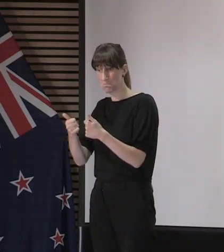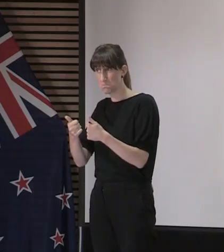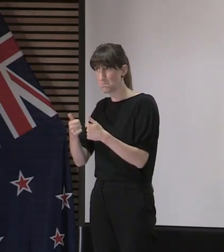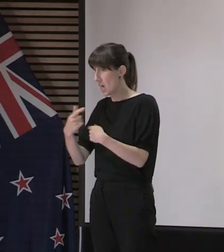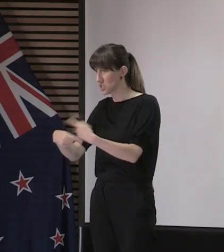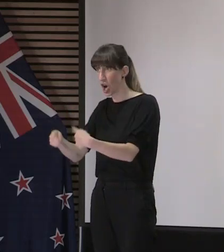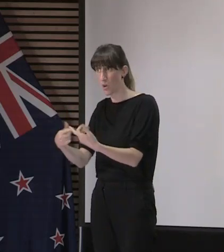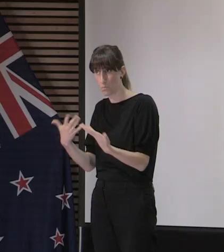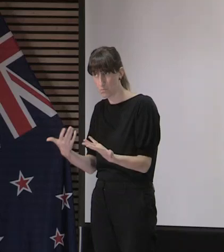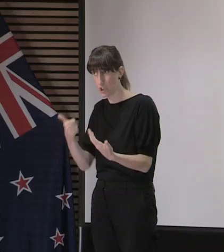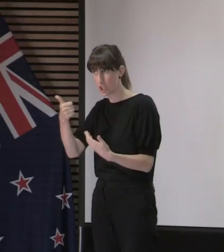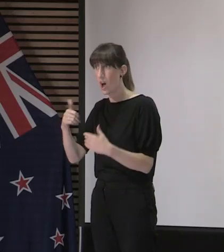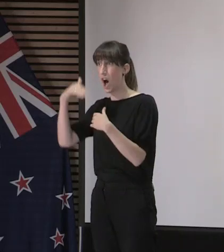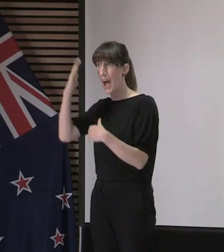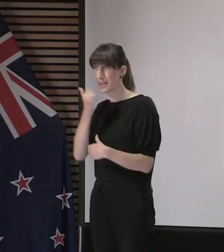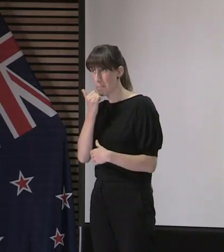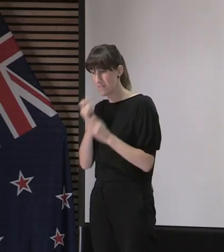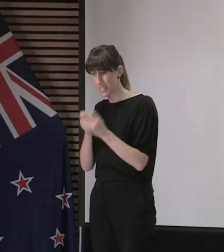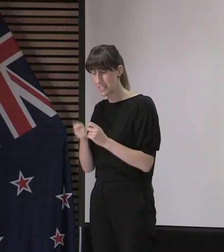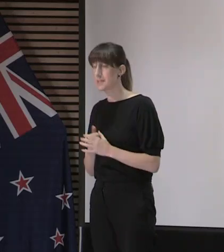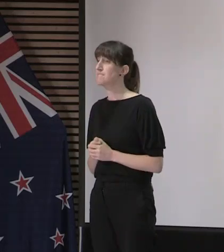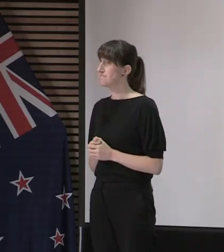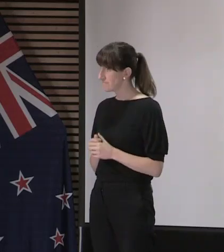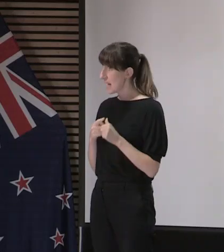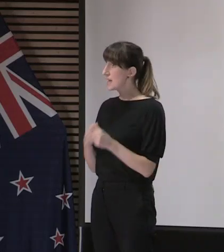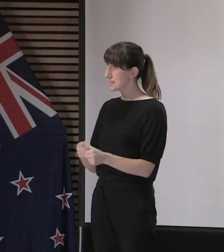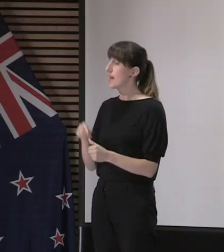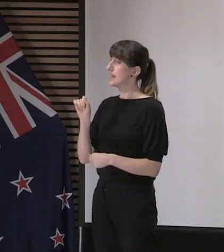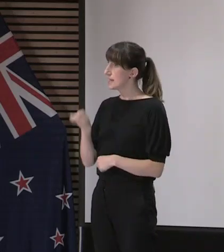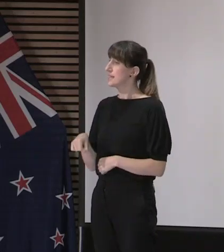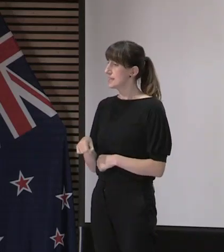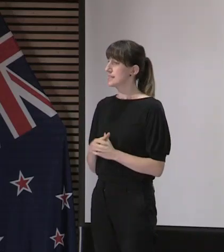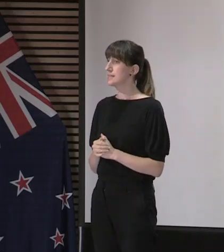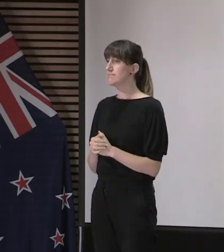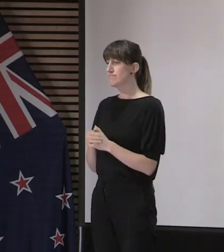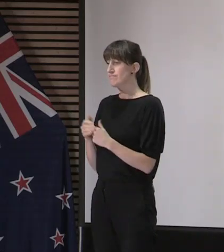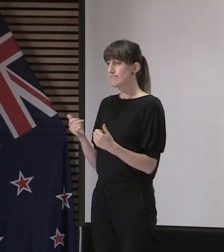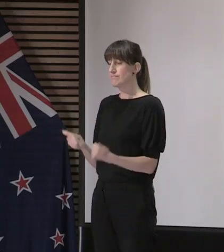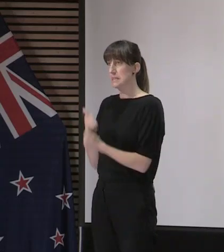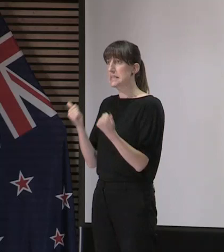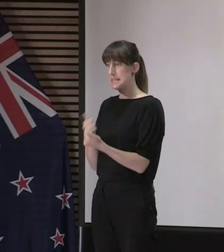pleased with the testing rates among Maori and Pacifica? Yes. We've seen ongoing high